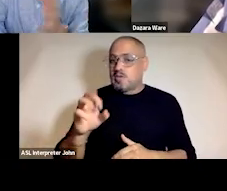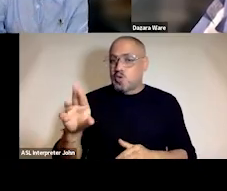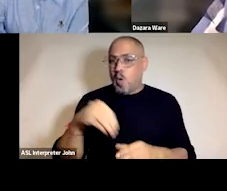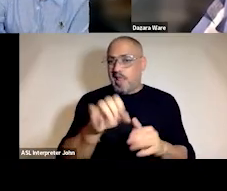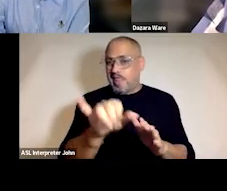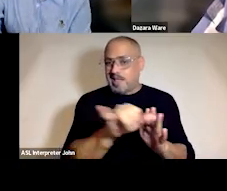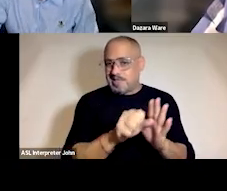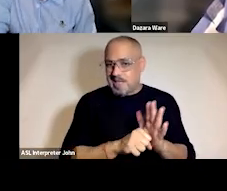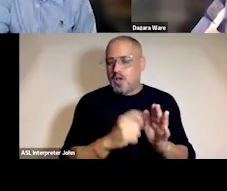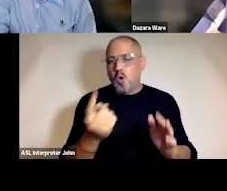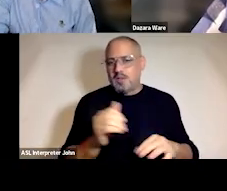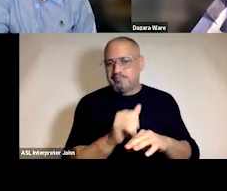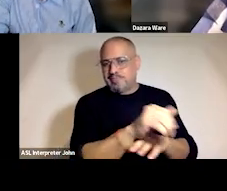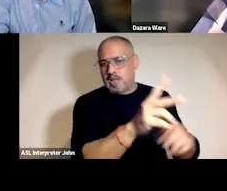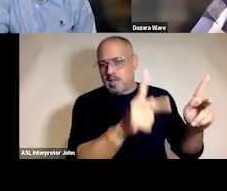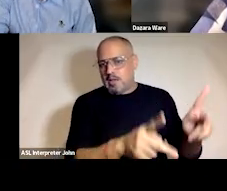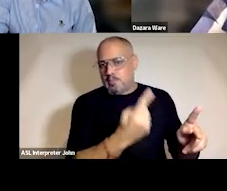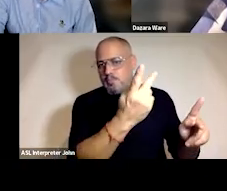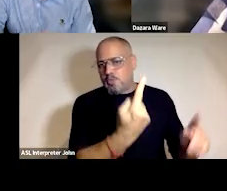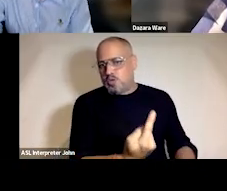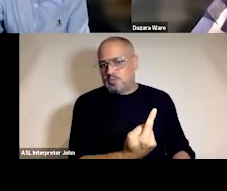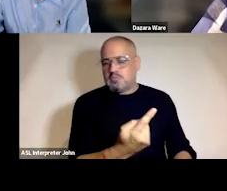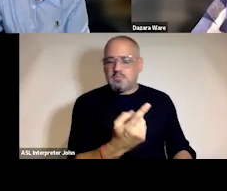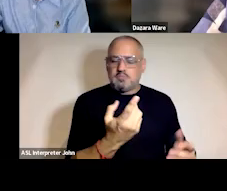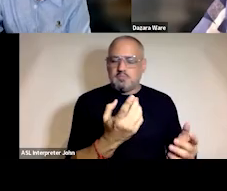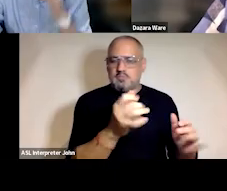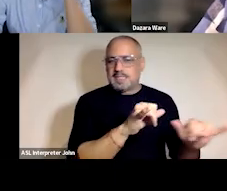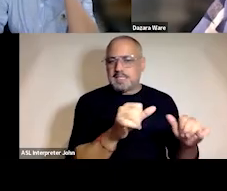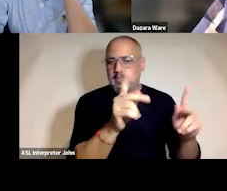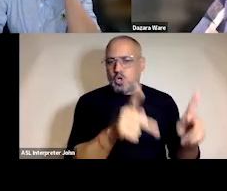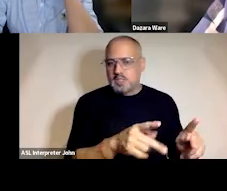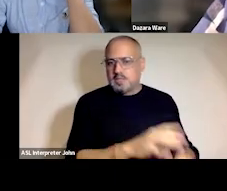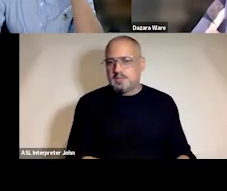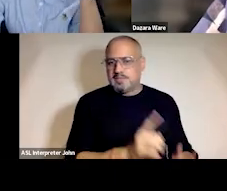will always get sent to the same DDS, or same DDS examiner.